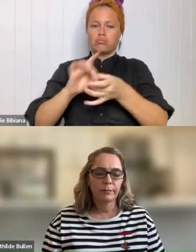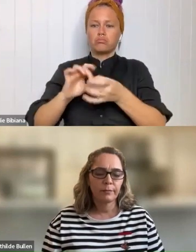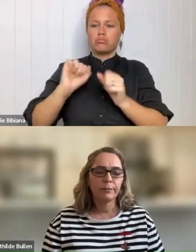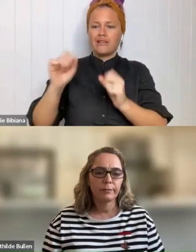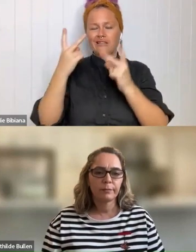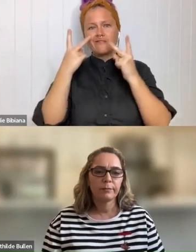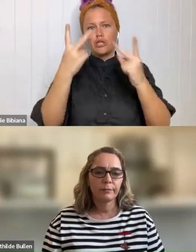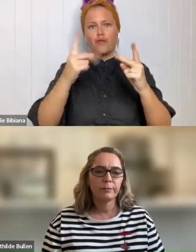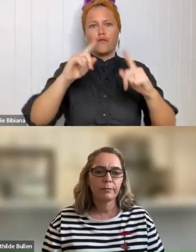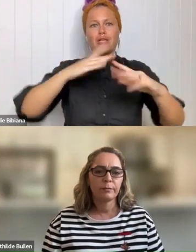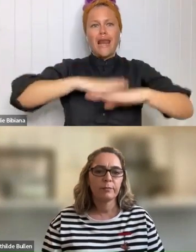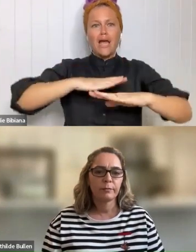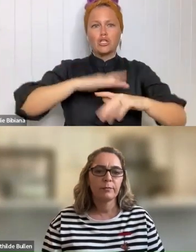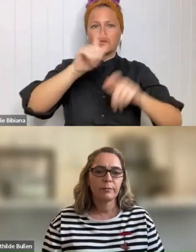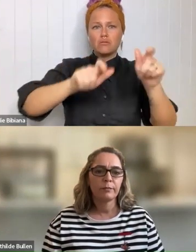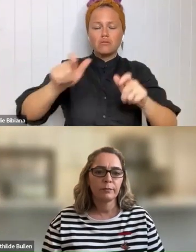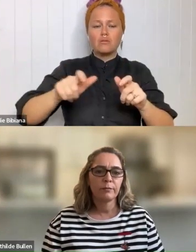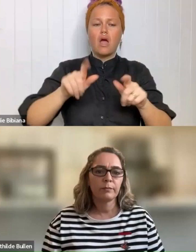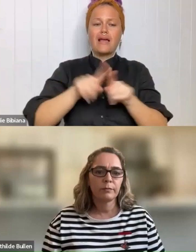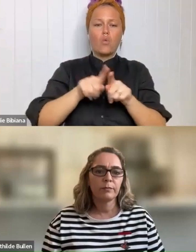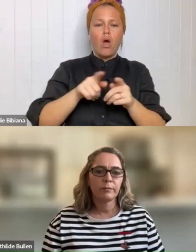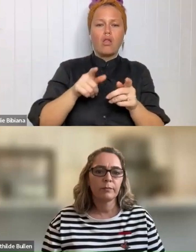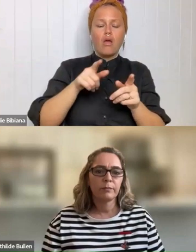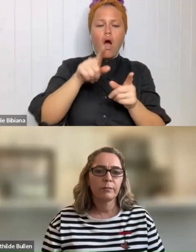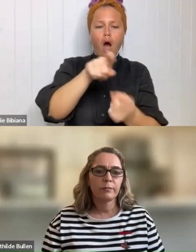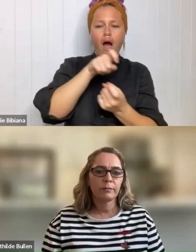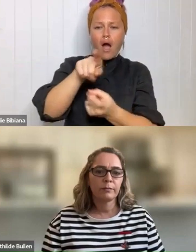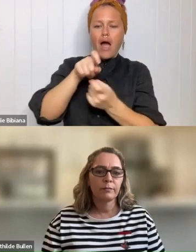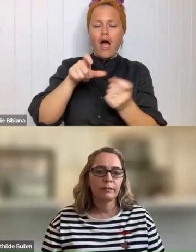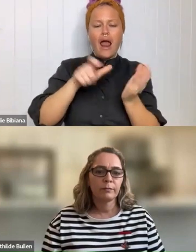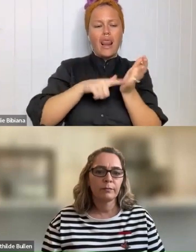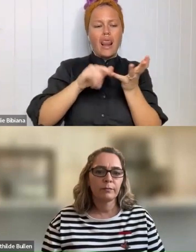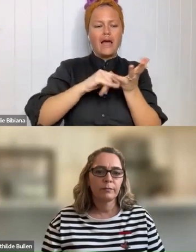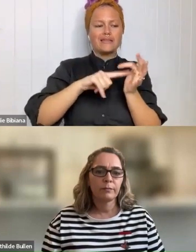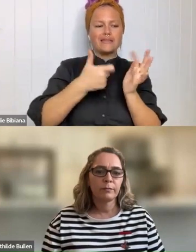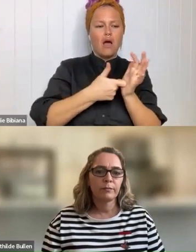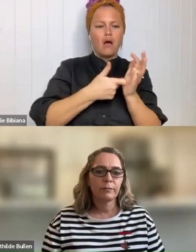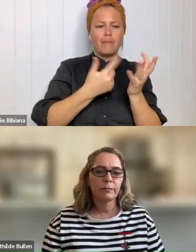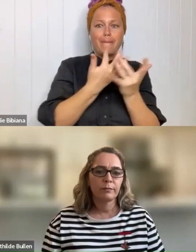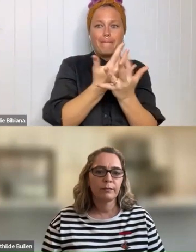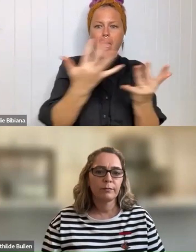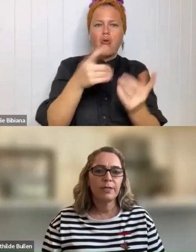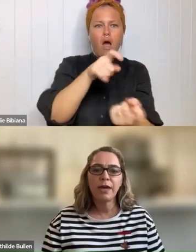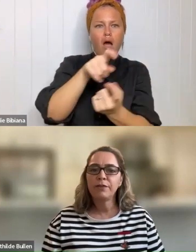Nations workers cluster hiring. It's really exciting stuff. And I